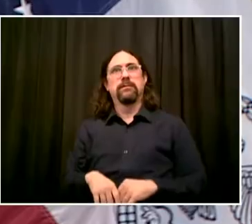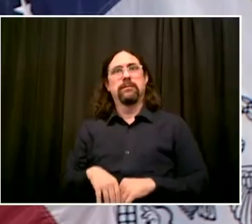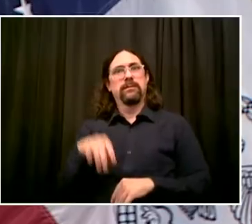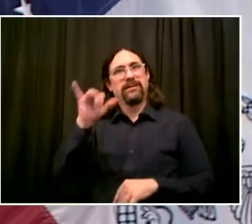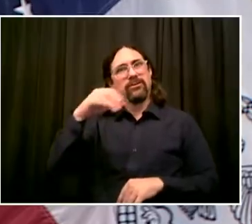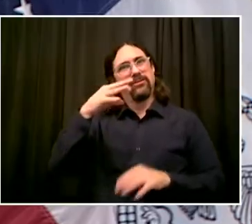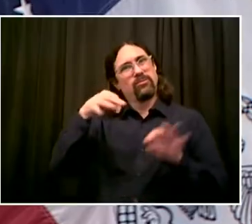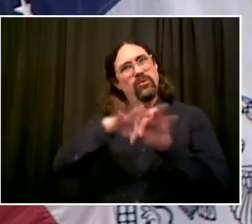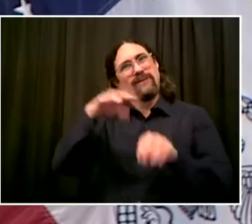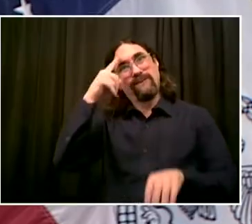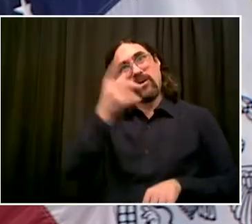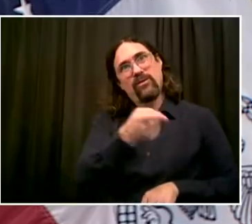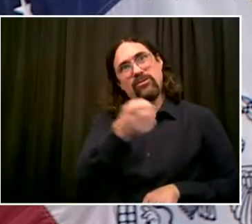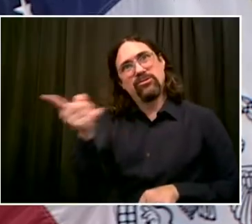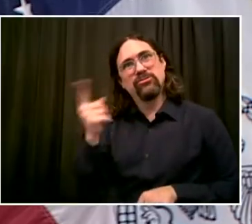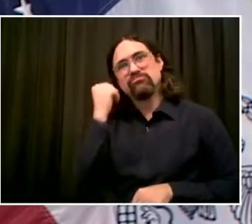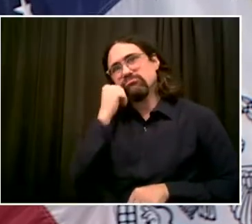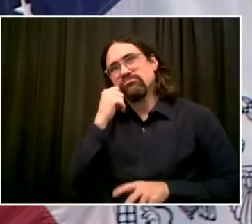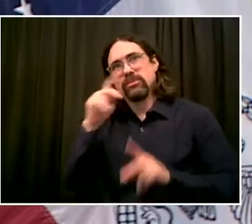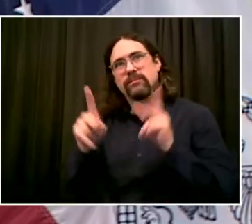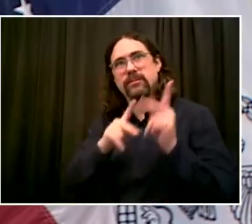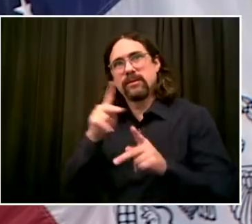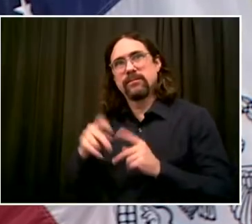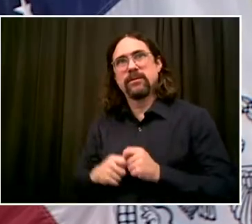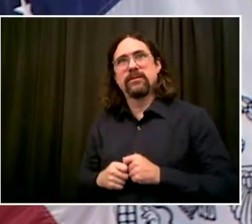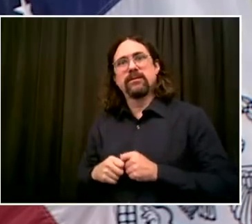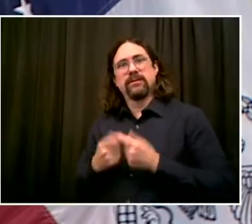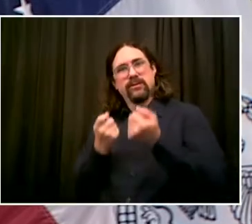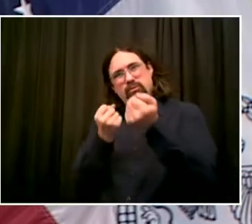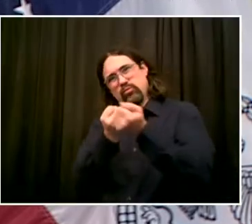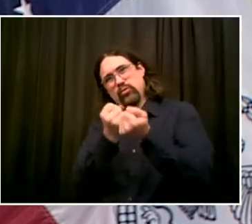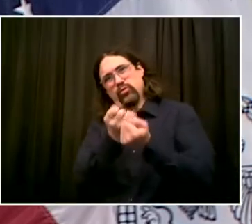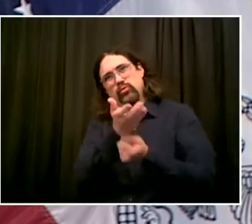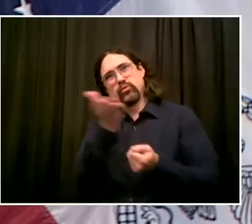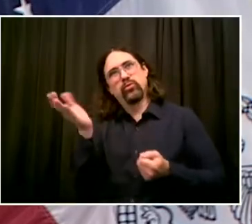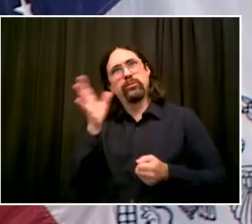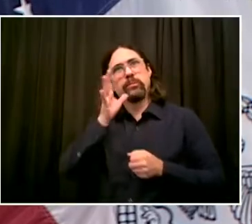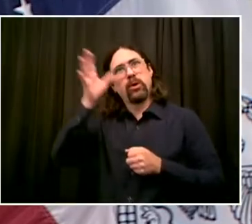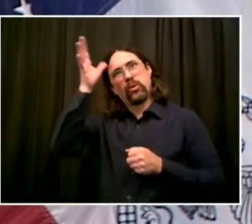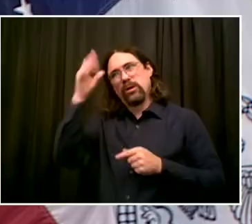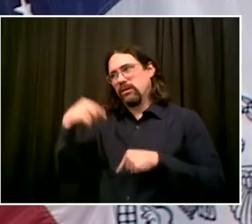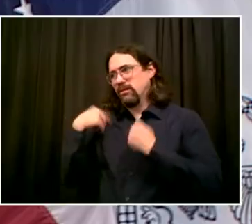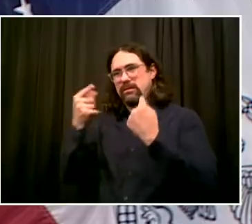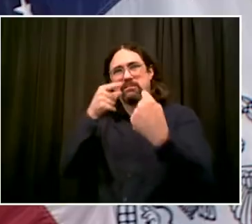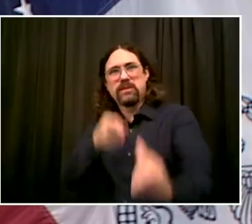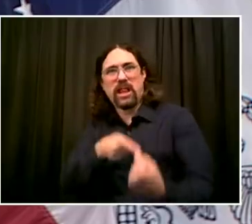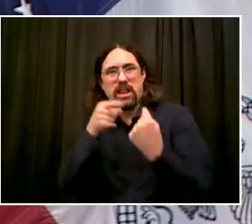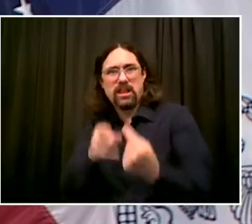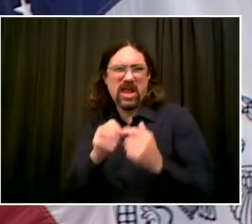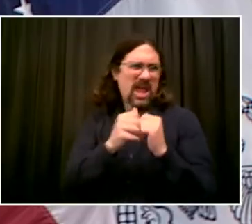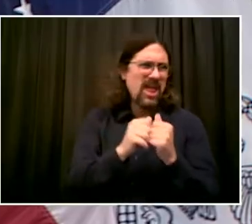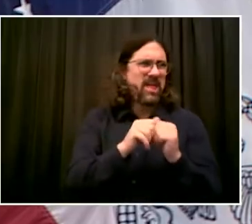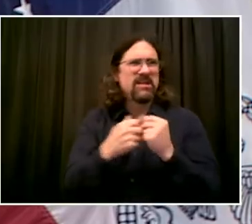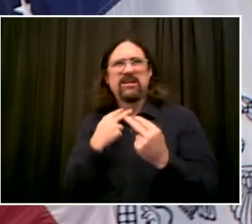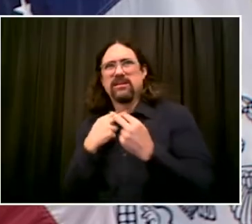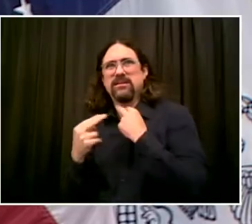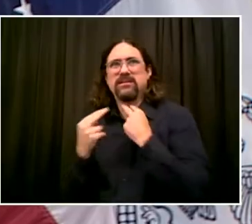PEOPLE, PEOPLE THAT I SERVE, PEOPLE'S LIVES THAT VI'AE RELLY GOTTEN TO KNOW. I KNOW THIS IS THE KIND OF THING THAT TRULY